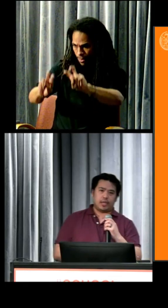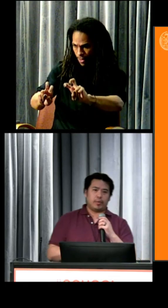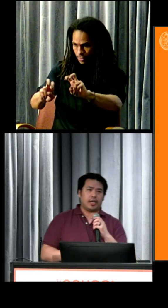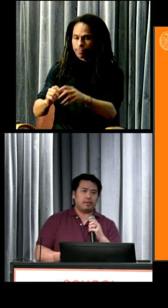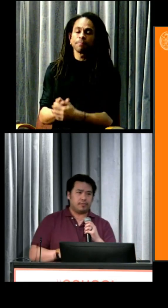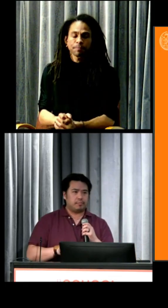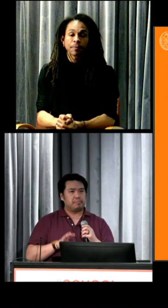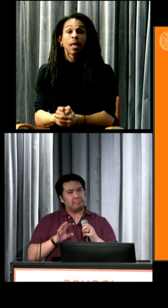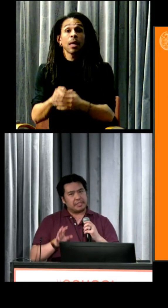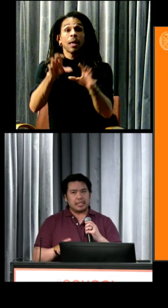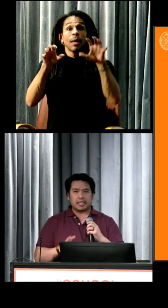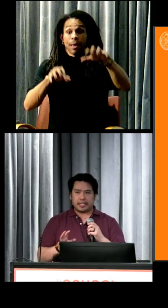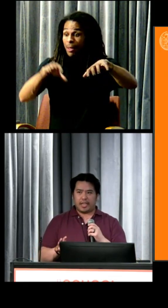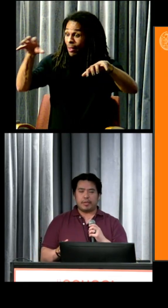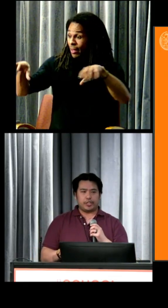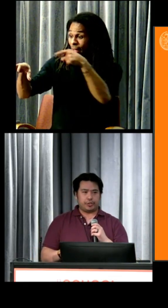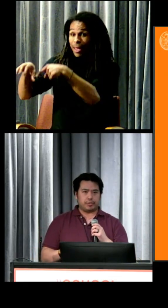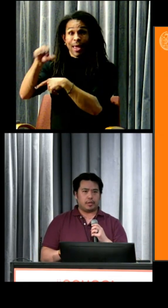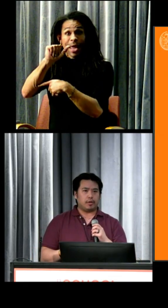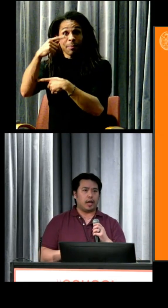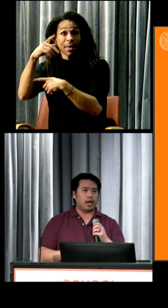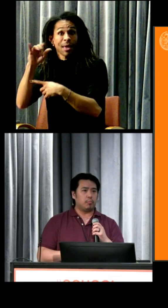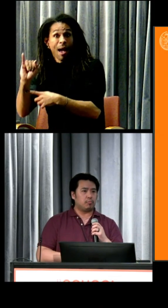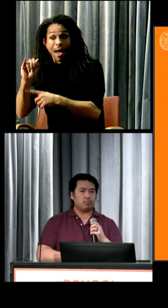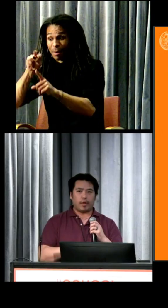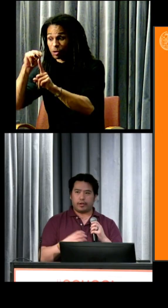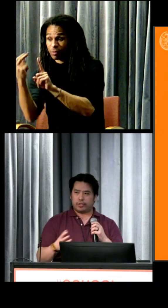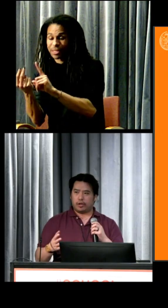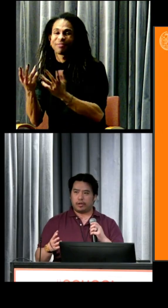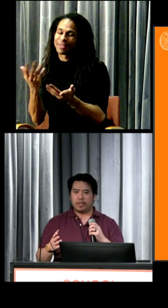Our goal was to make sure that the data was both accurate and accessible.